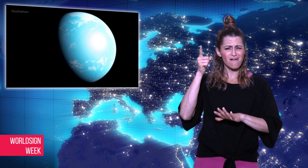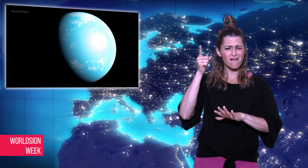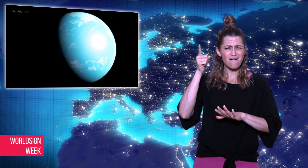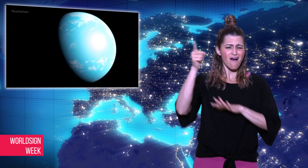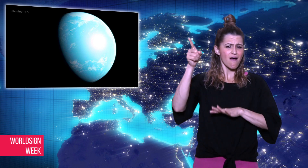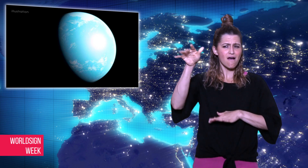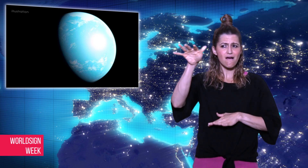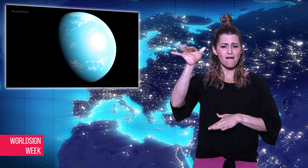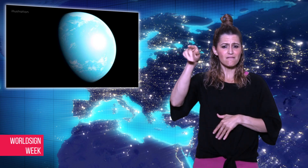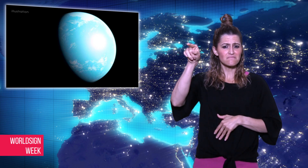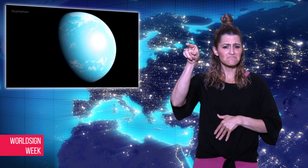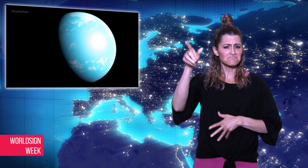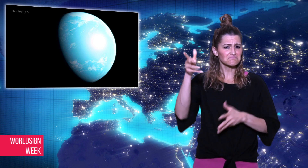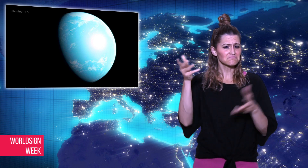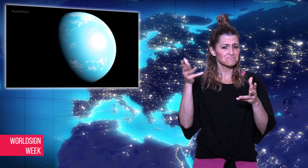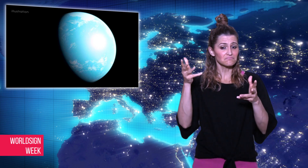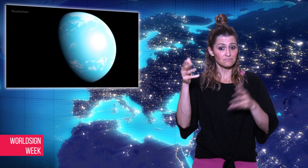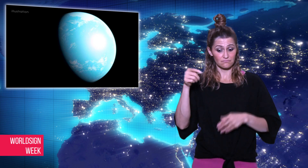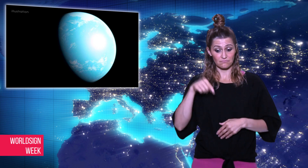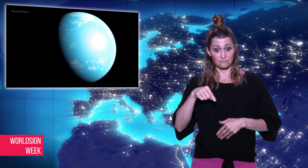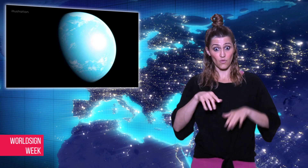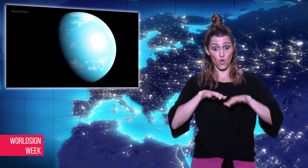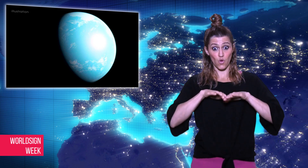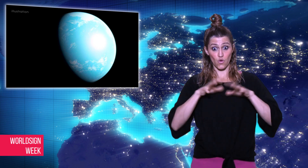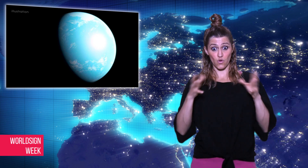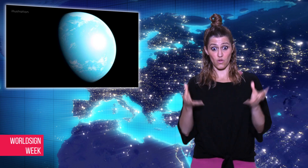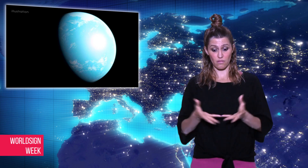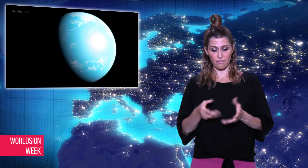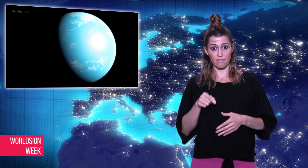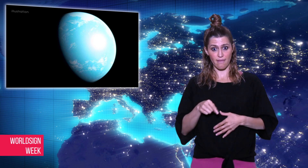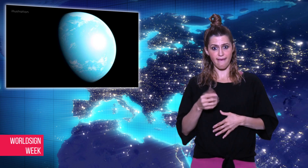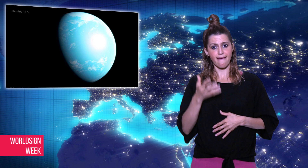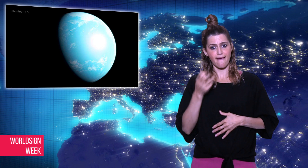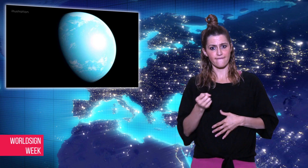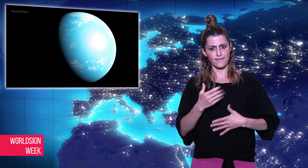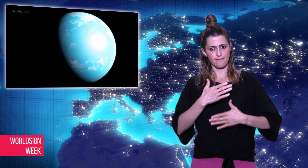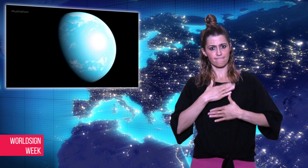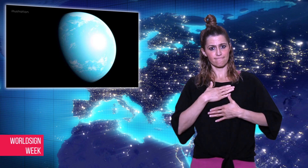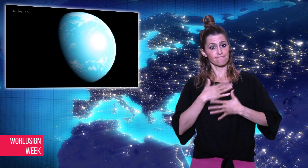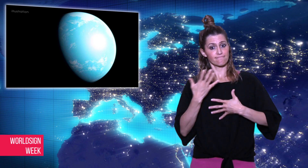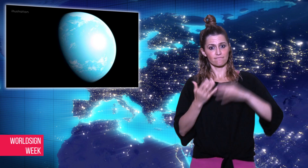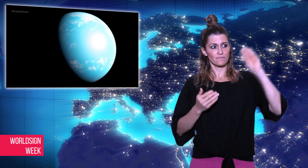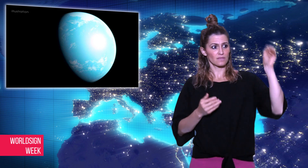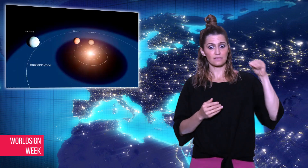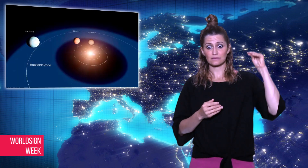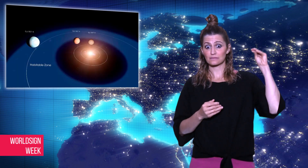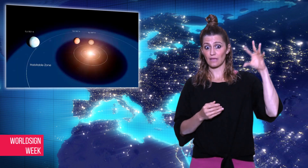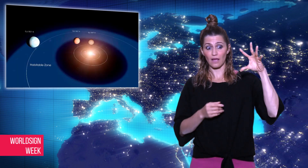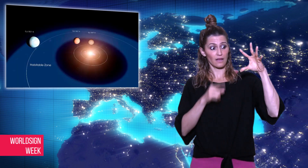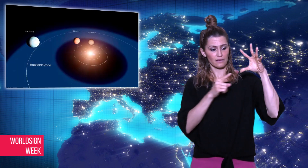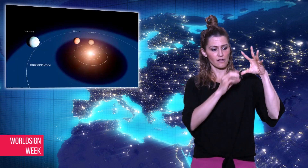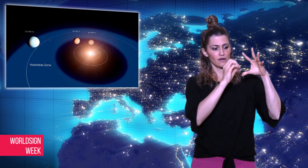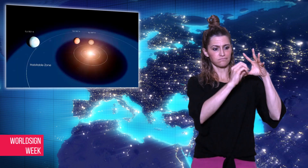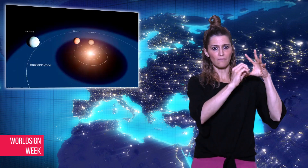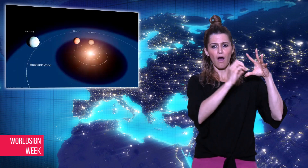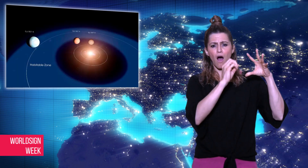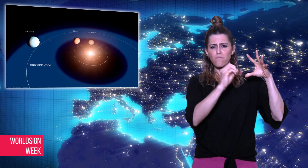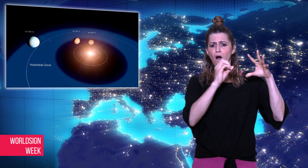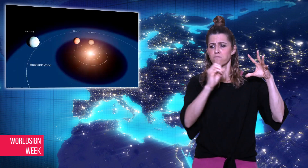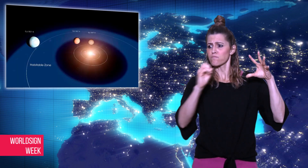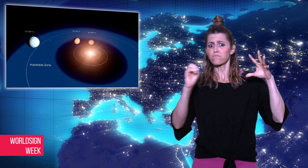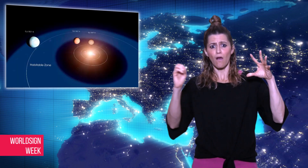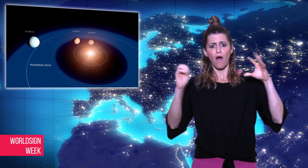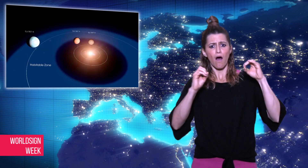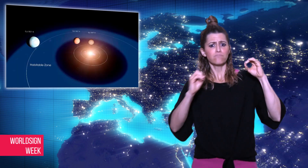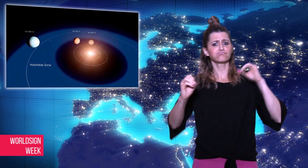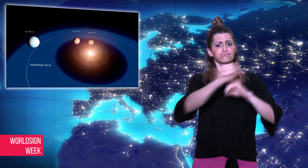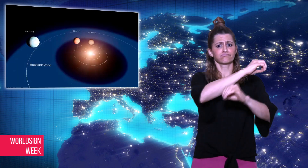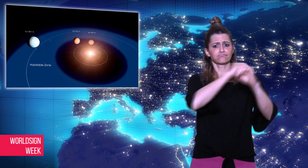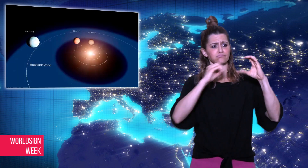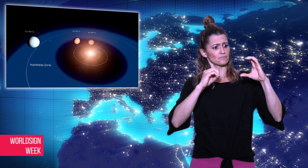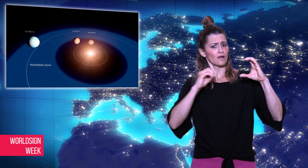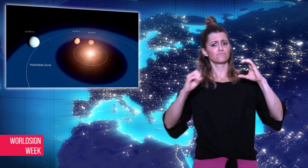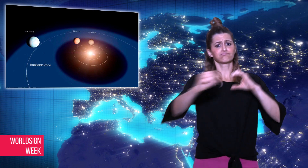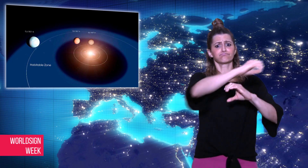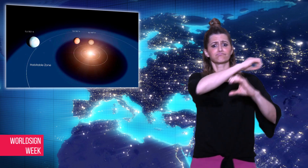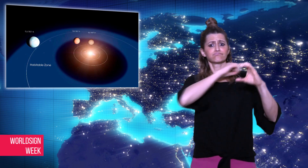An exoplanet is a planet which orbits its star